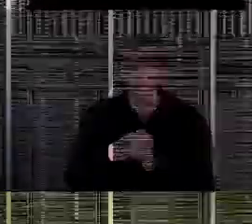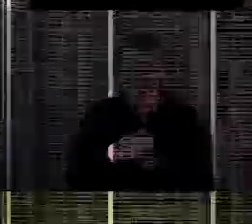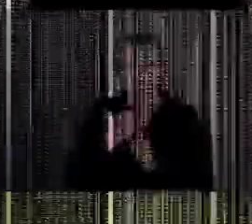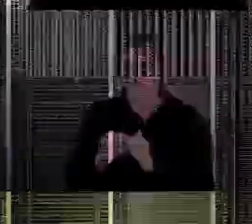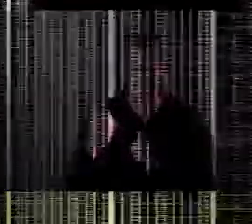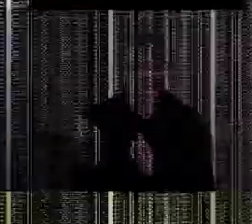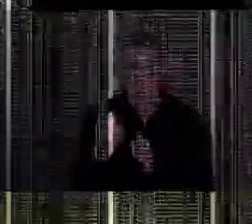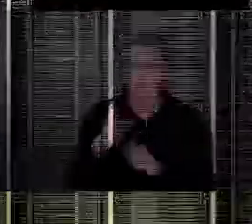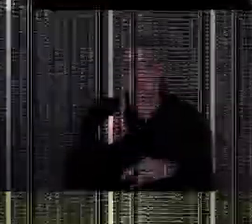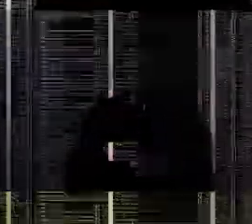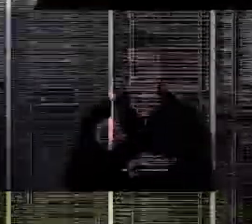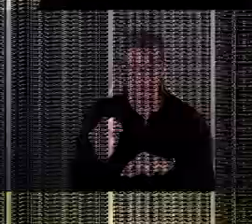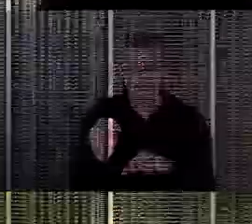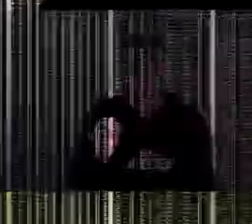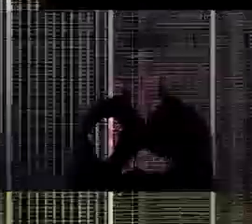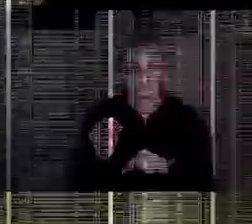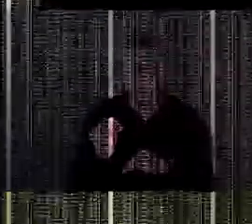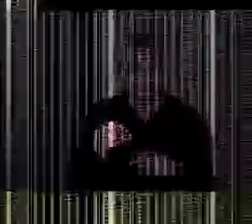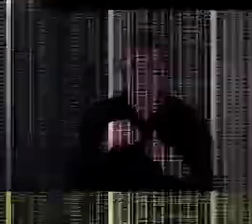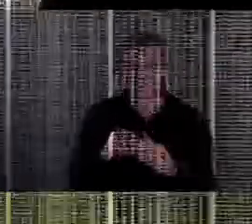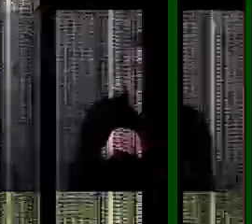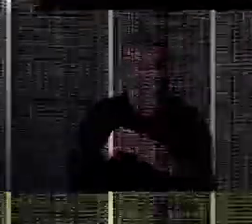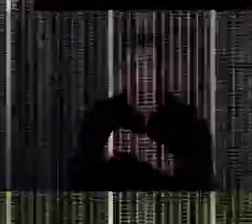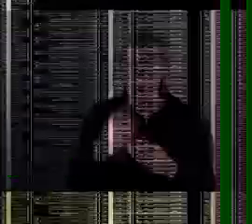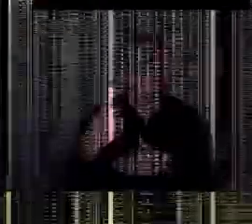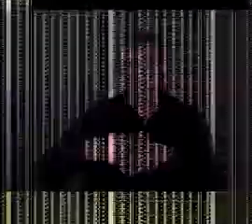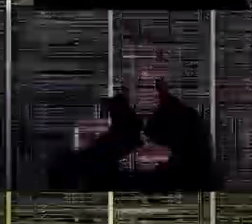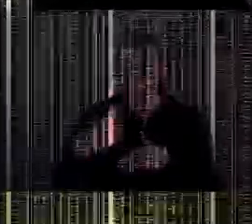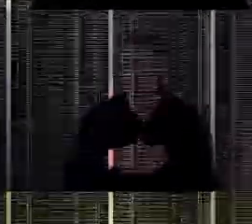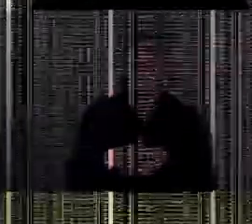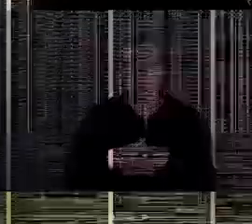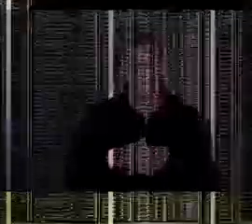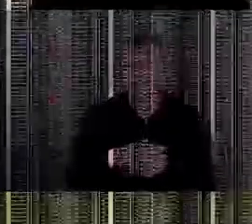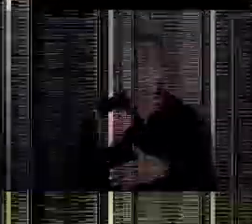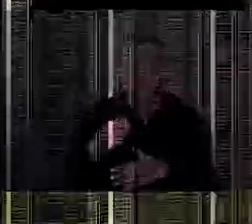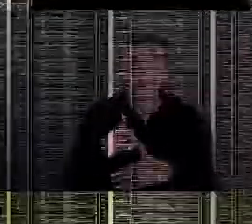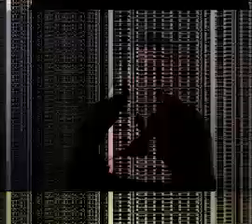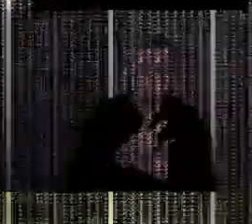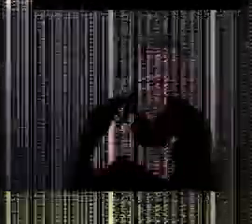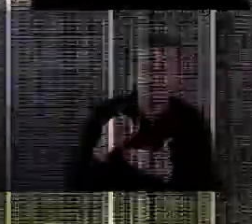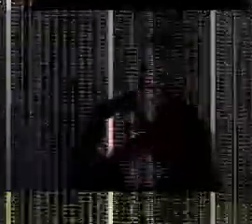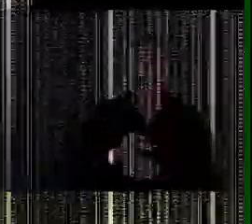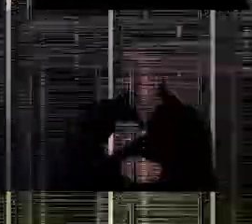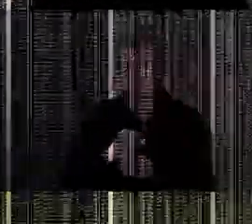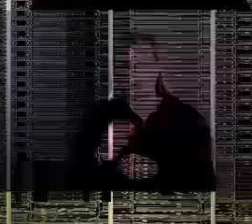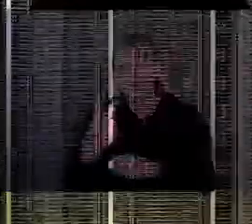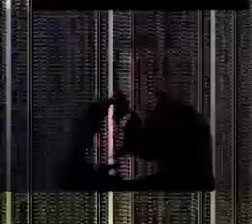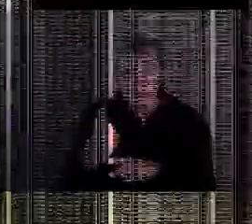cannot do in a one off engagement. If you have two weeks of work or a month of work or six months of